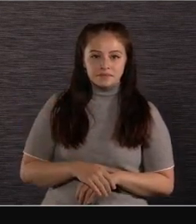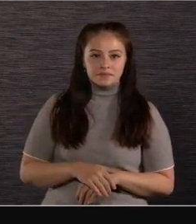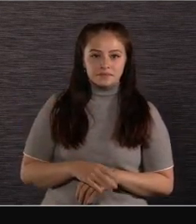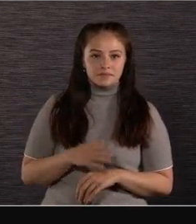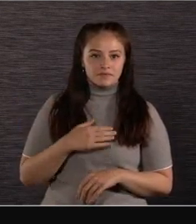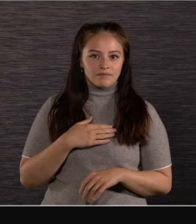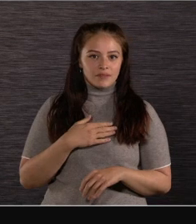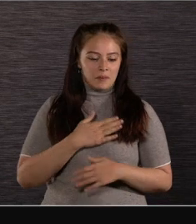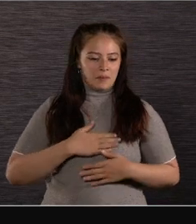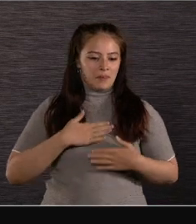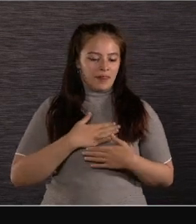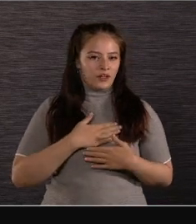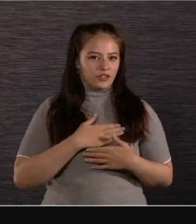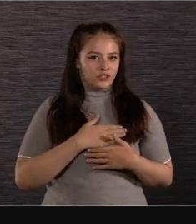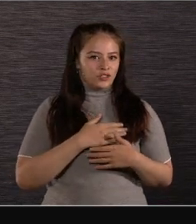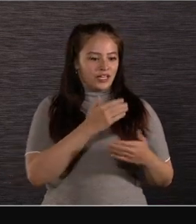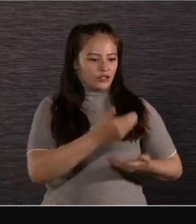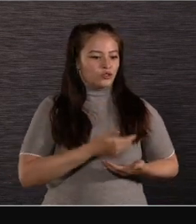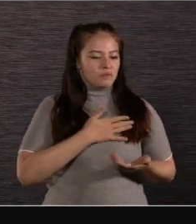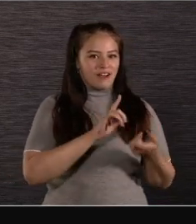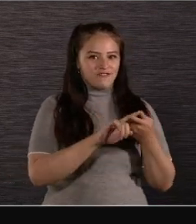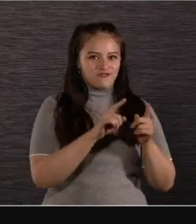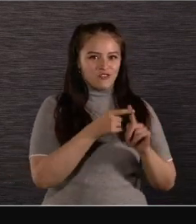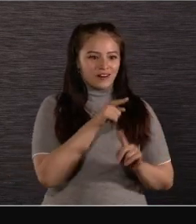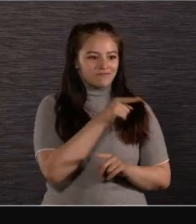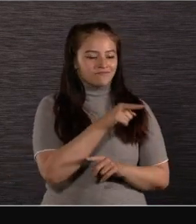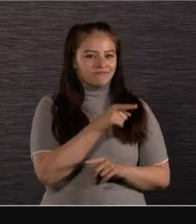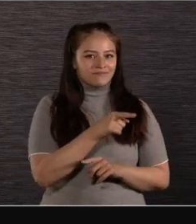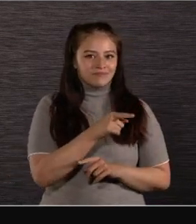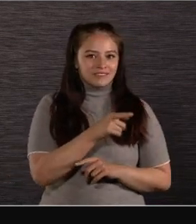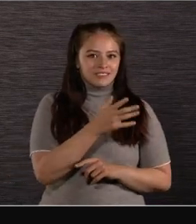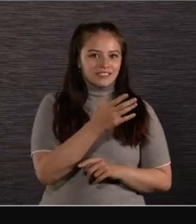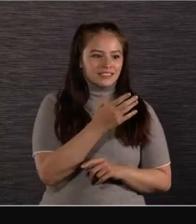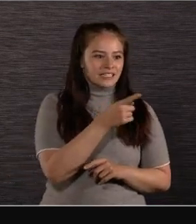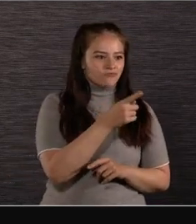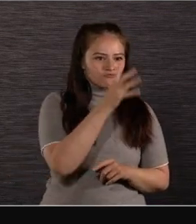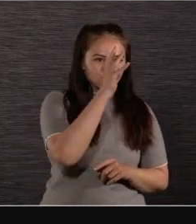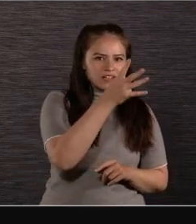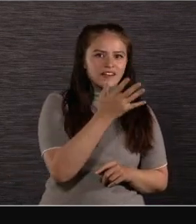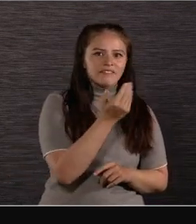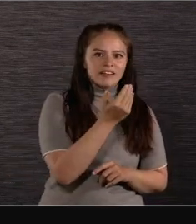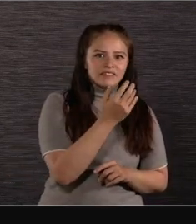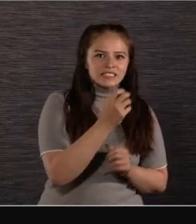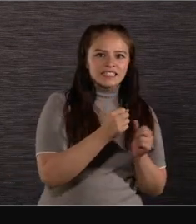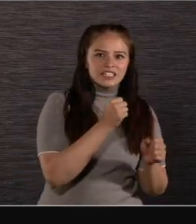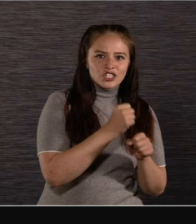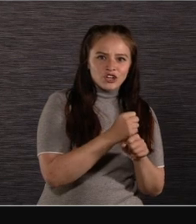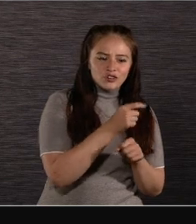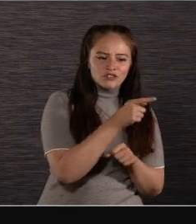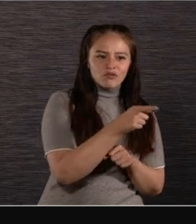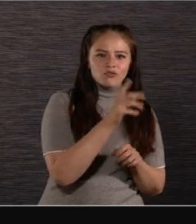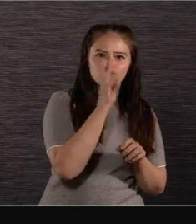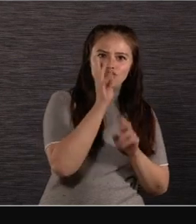to introduce a good friend of mine He's a 15 year veteran at content creation in photo and video.